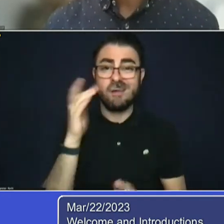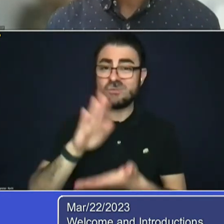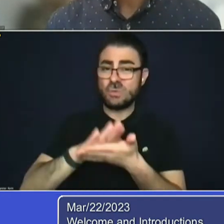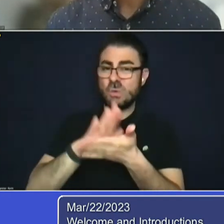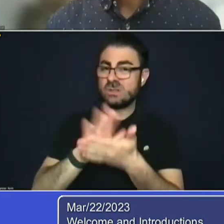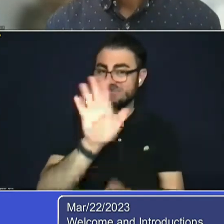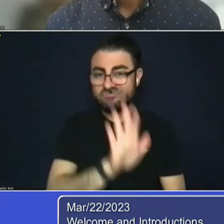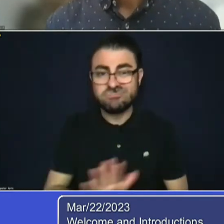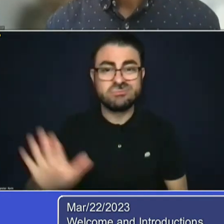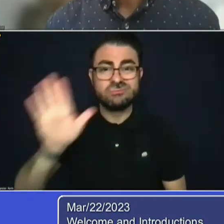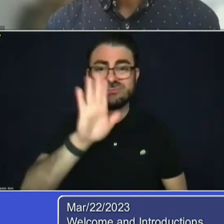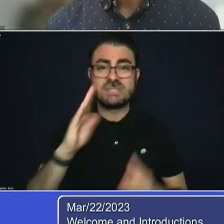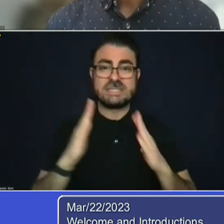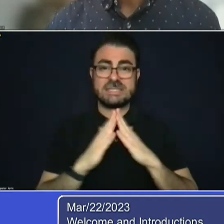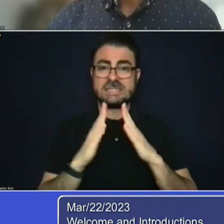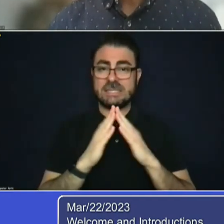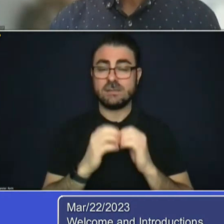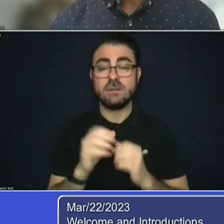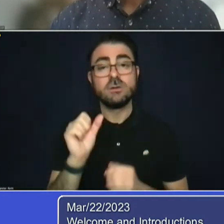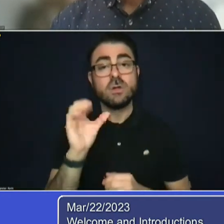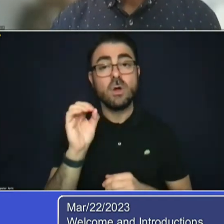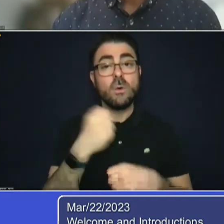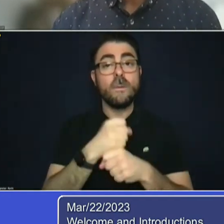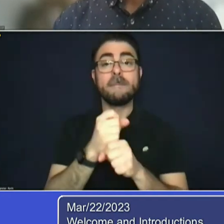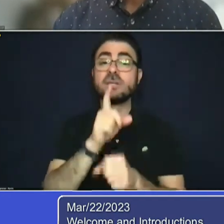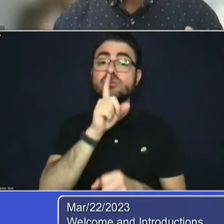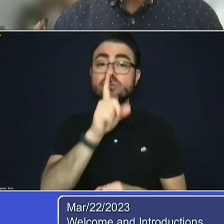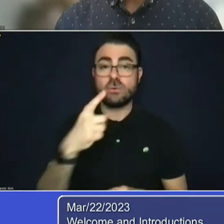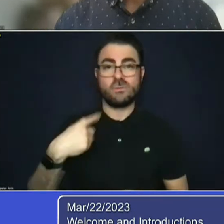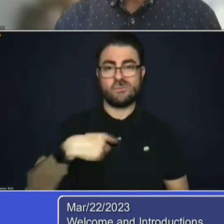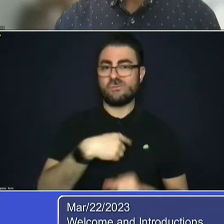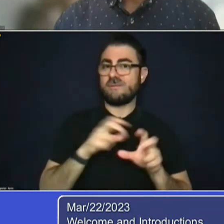CATEGORIES. STRATEGIC PROGRAM 14 IS FOR CLIMATE FRIENDLY SCHOOLS, THEY